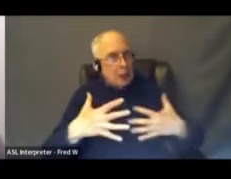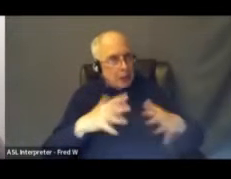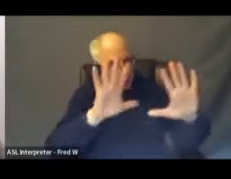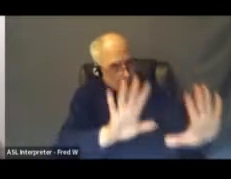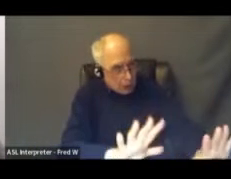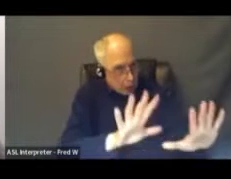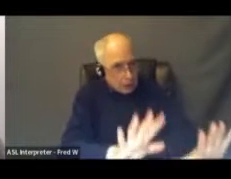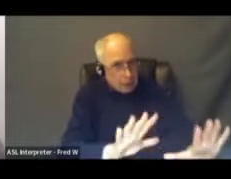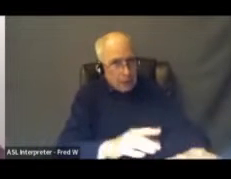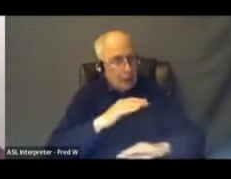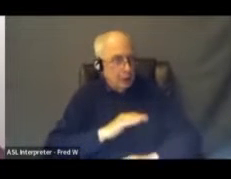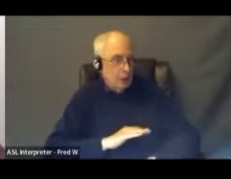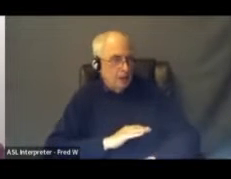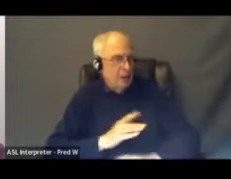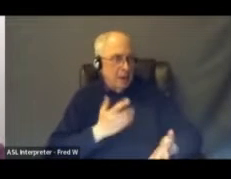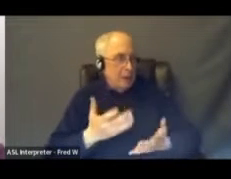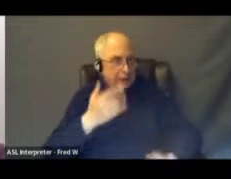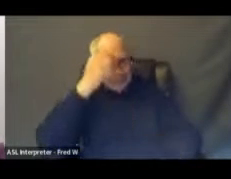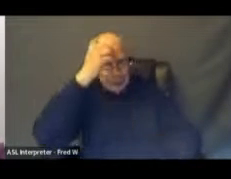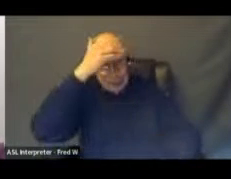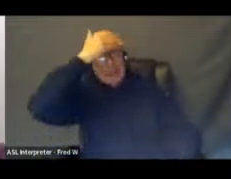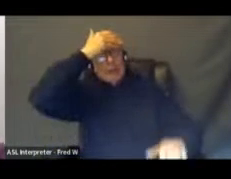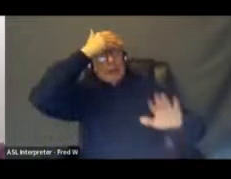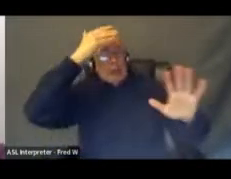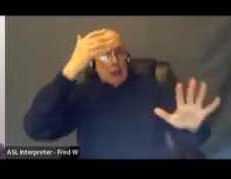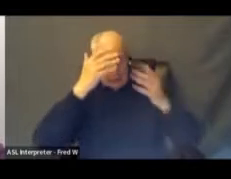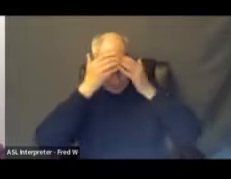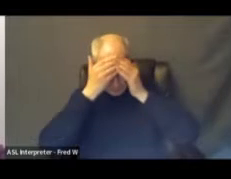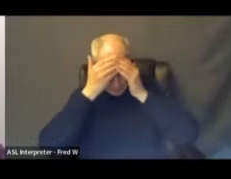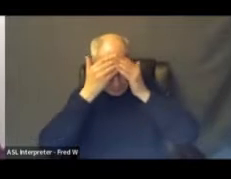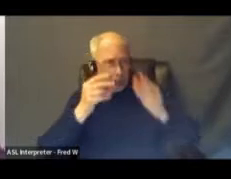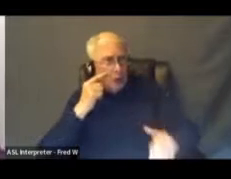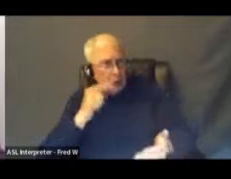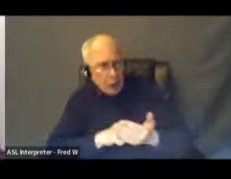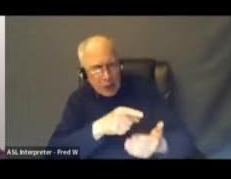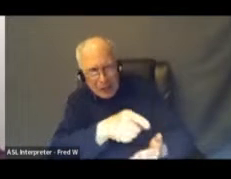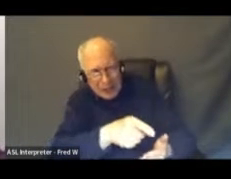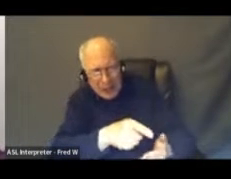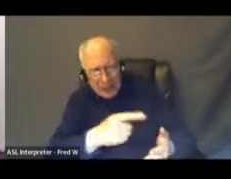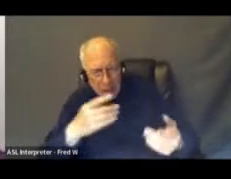to grab their forehead, they're starting to cover their eyes because maybe the lights are pretty bright. They're starting